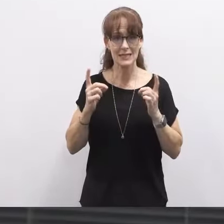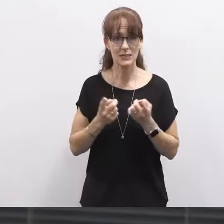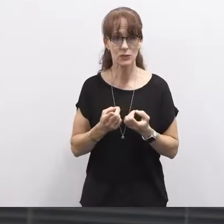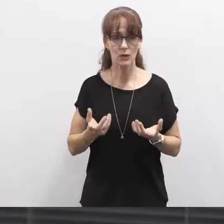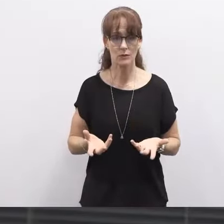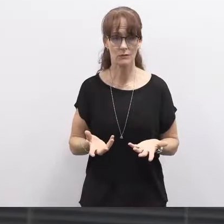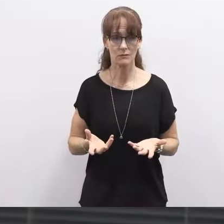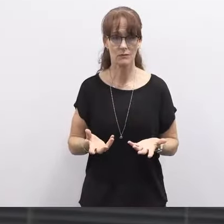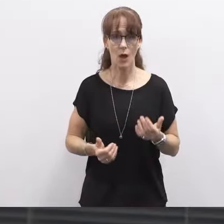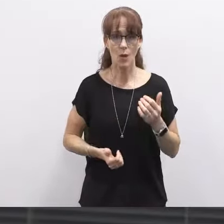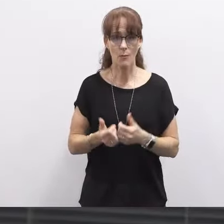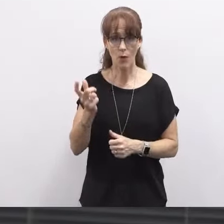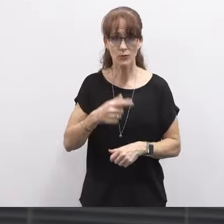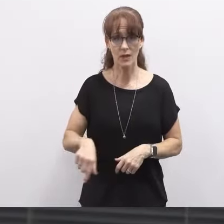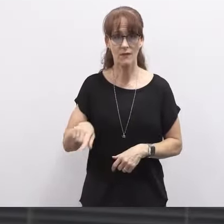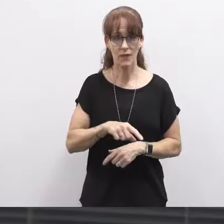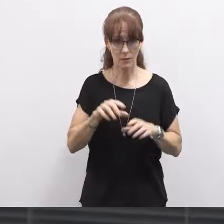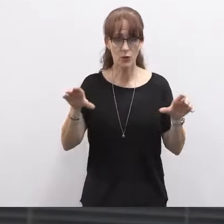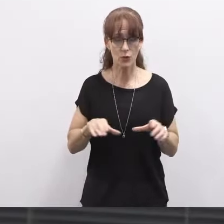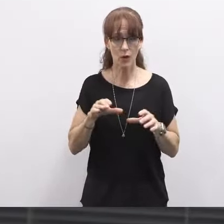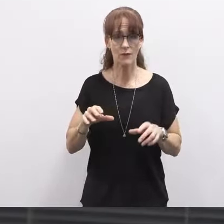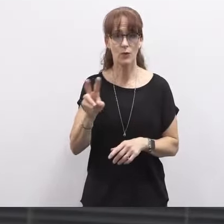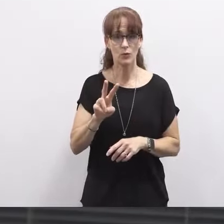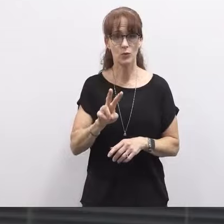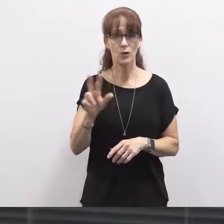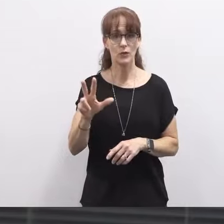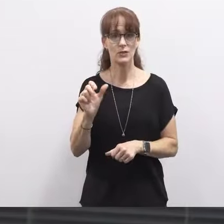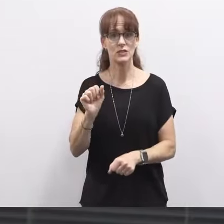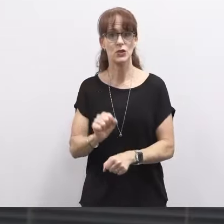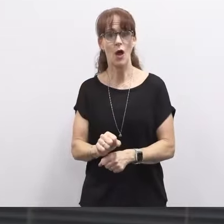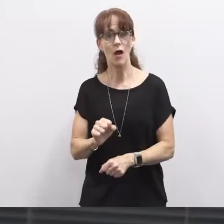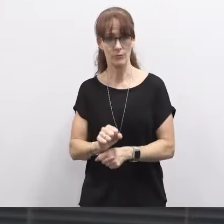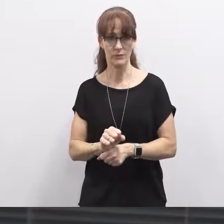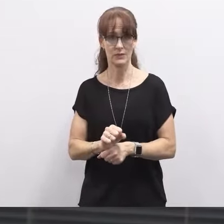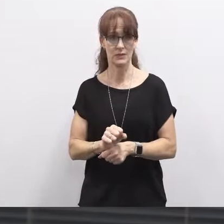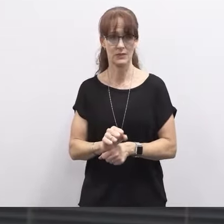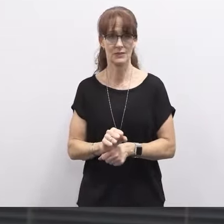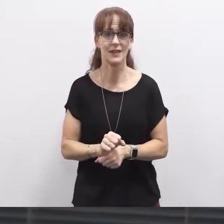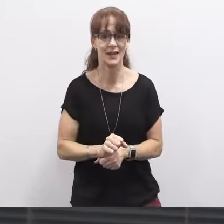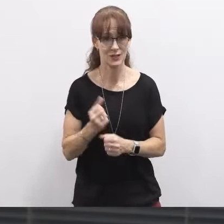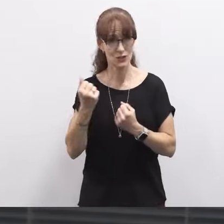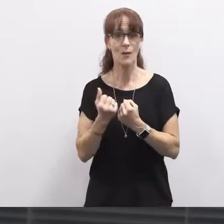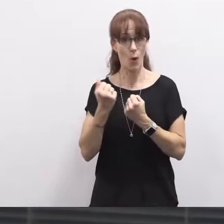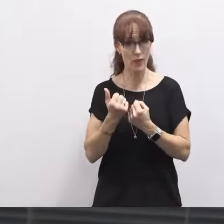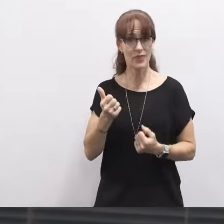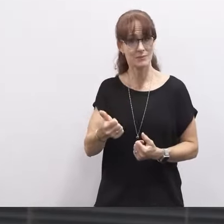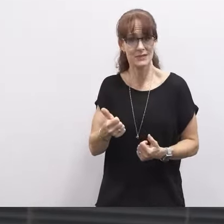Most of them do have two or three jobs to support themselves.